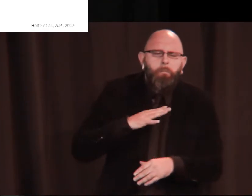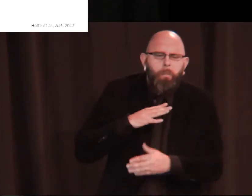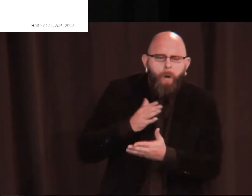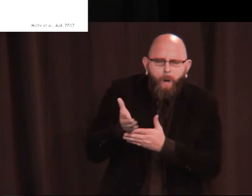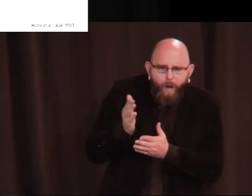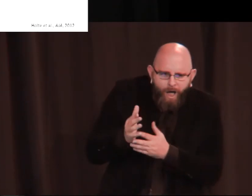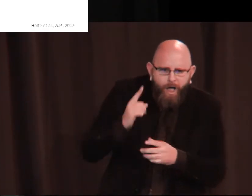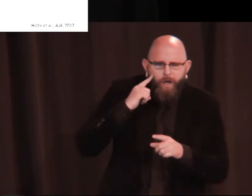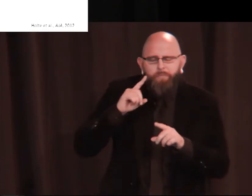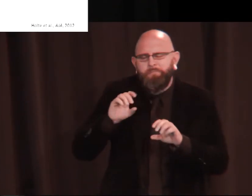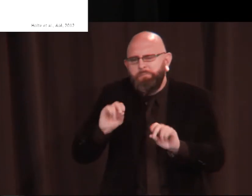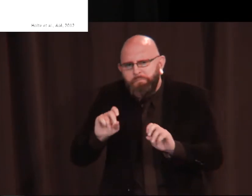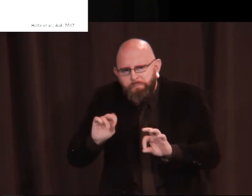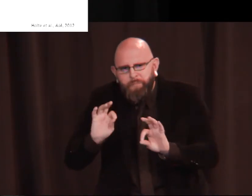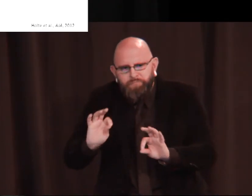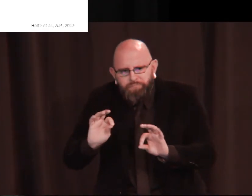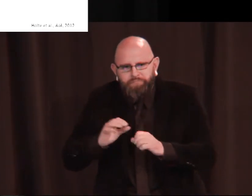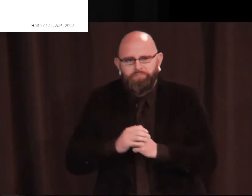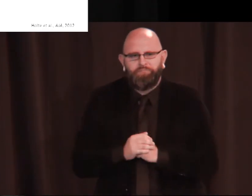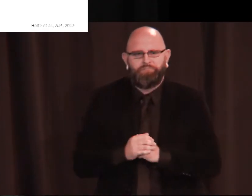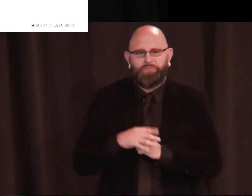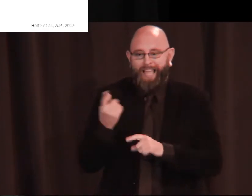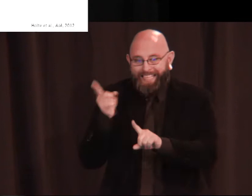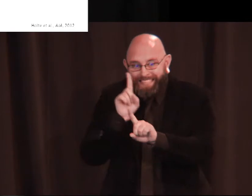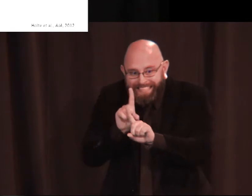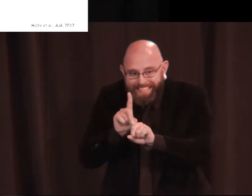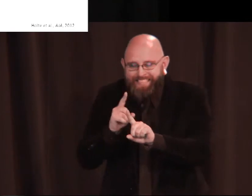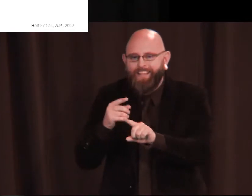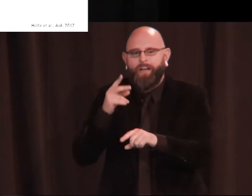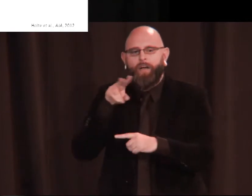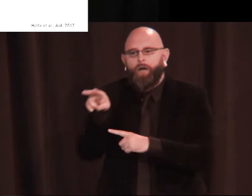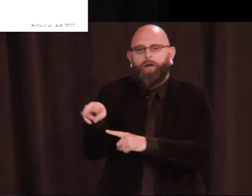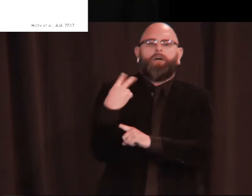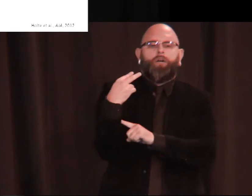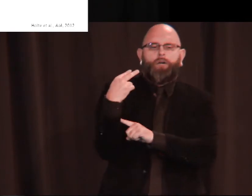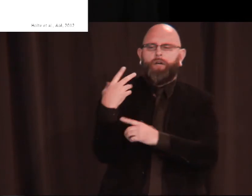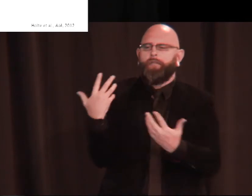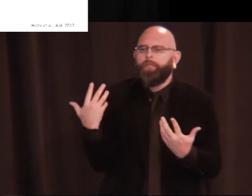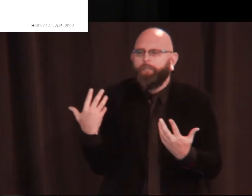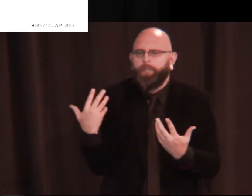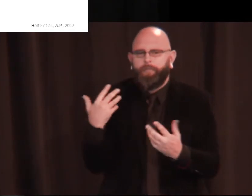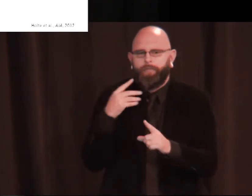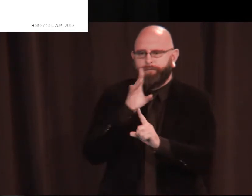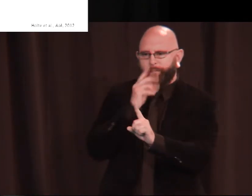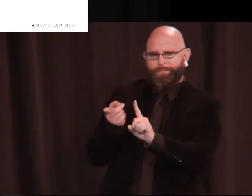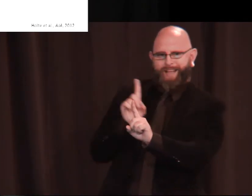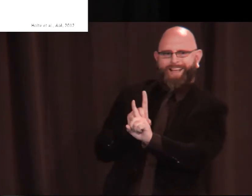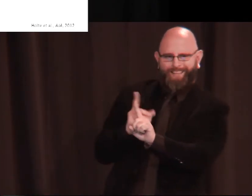when I stand behind them and snap my finger, they turn their head. And, so, they can hear me just fine.